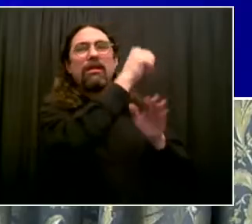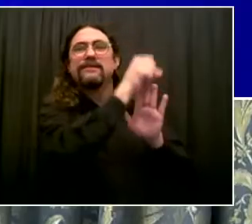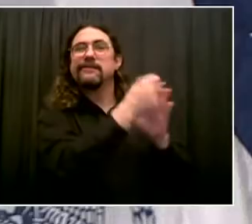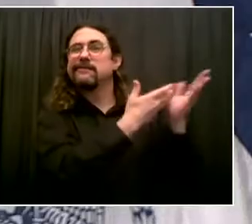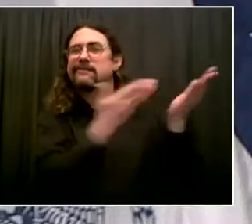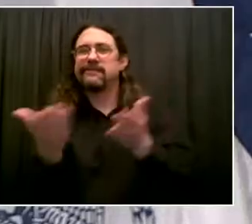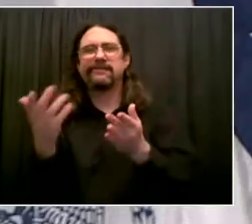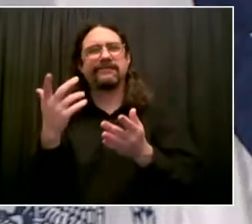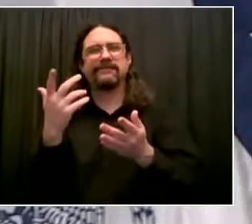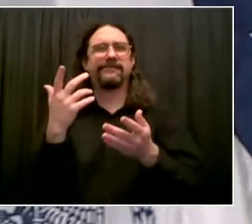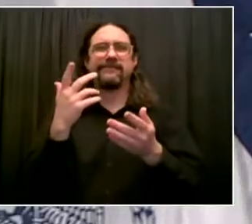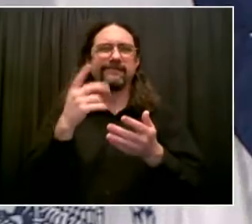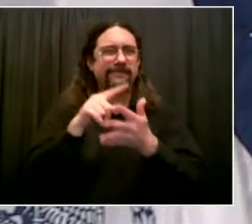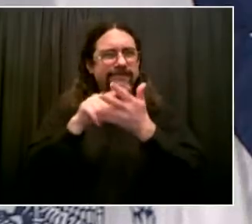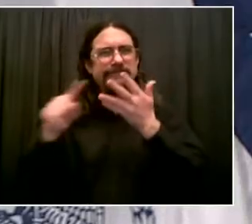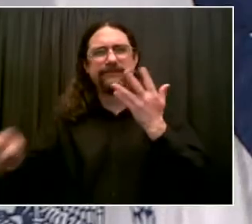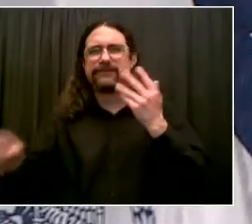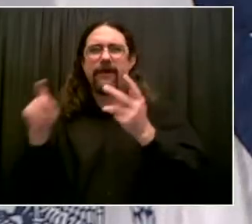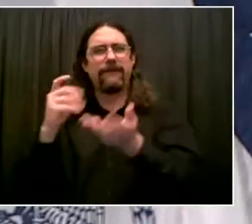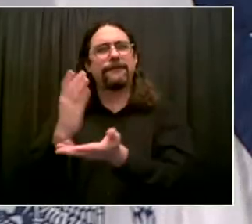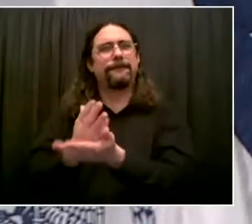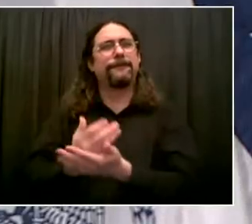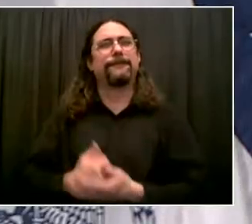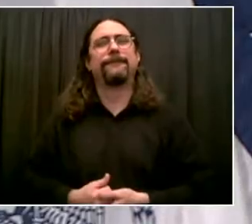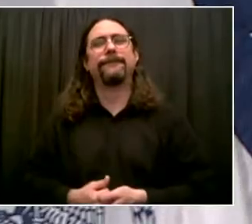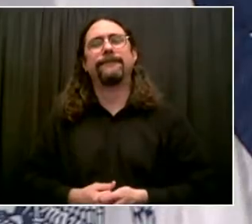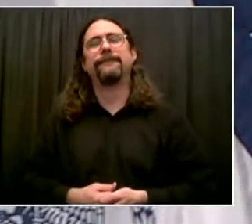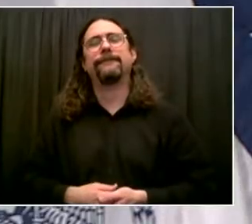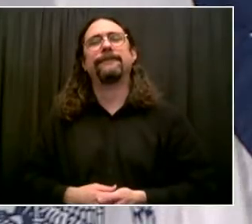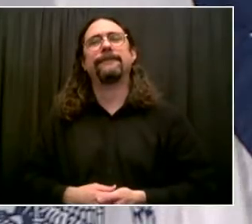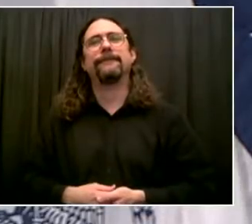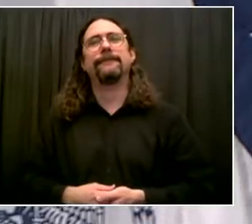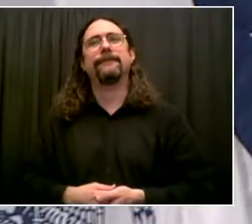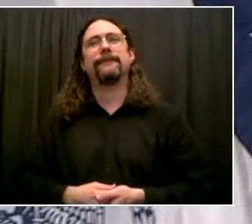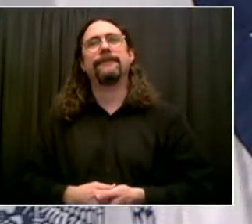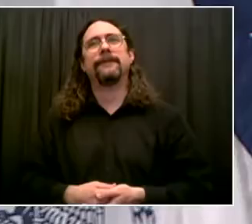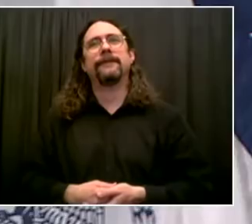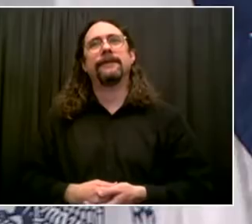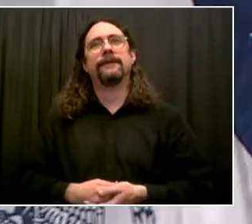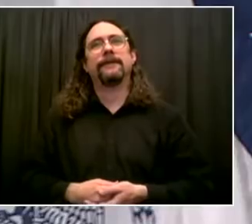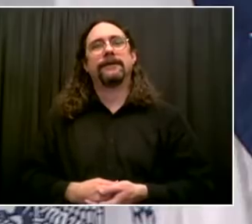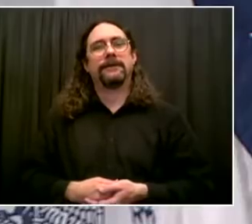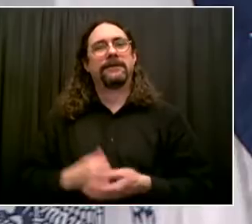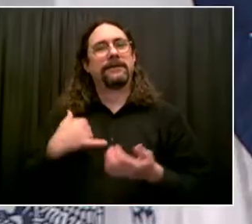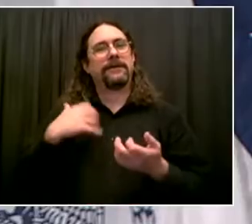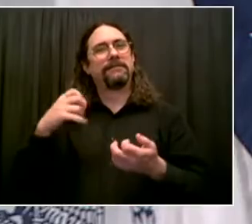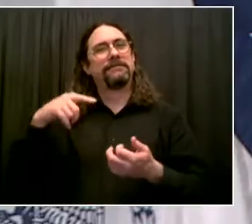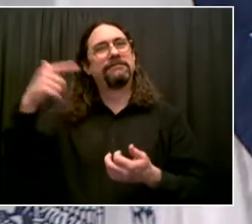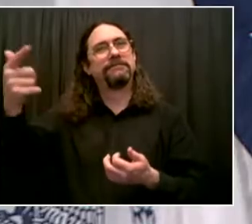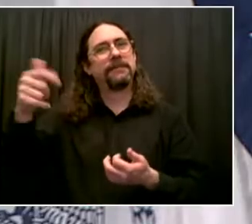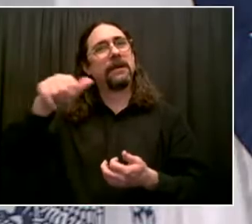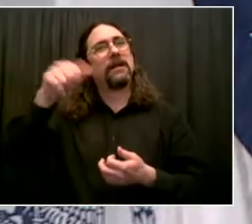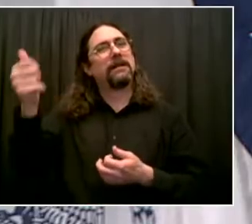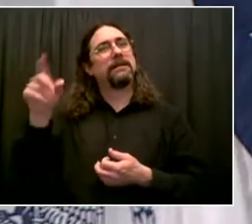BOUNDARIES WE'RE STILL MAKING THINGS HAPPEN AND I GIVE YOU A LOT OF CREDIT FOR THAT. THANK YOU.